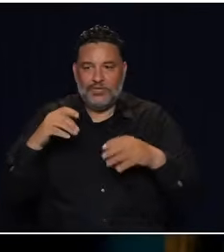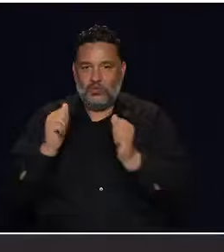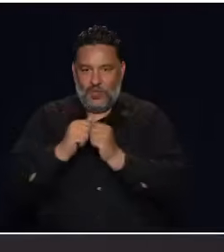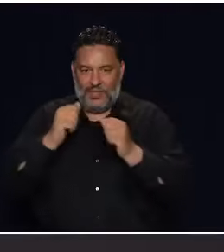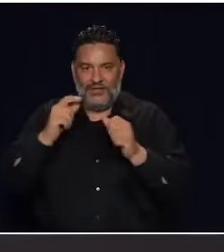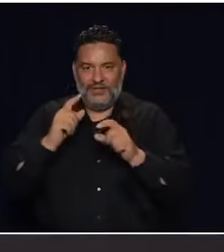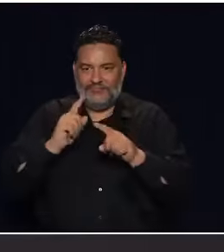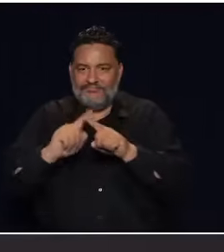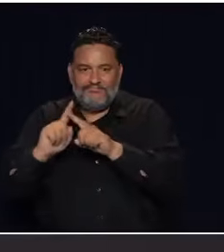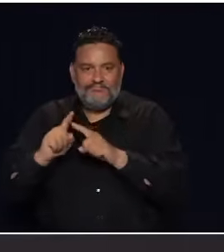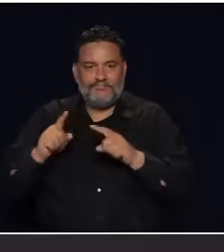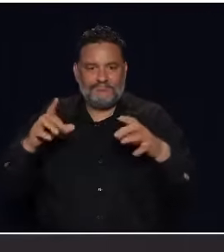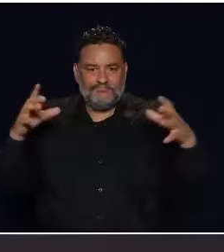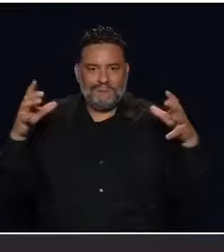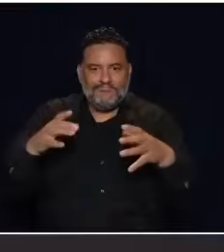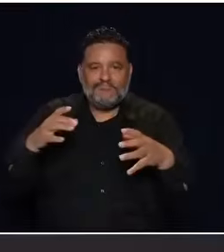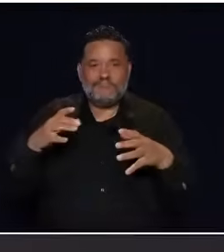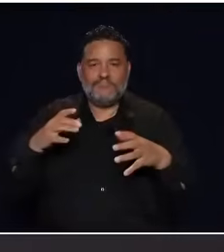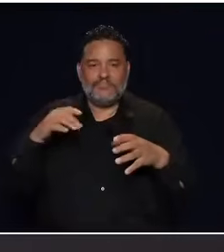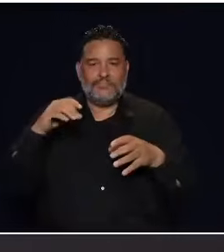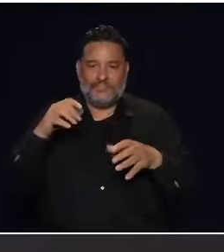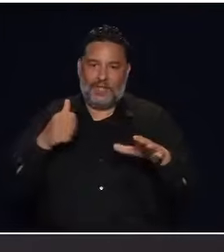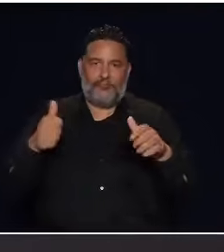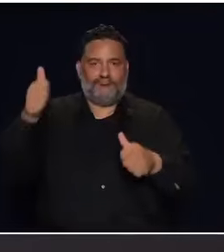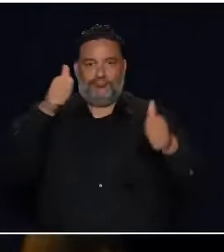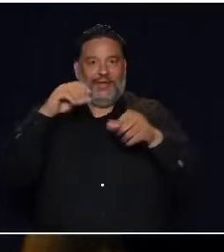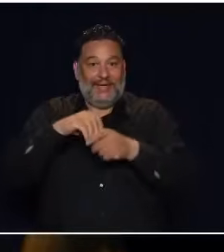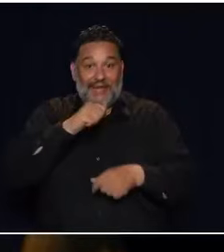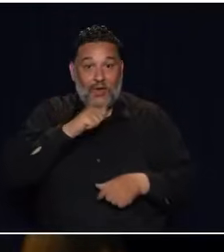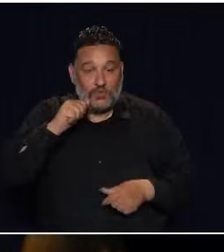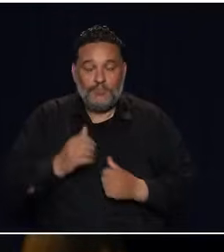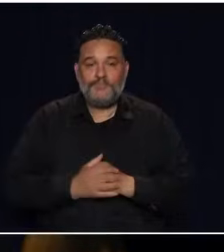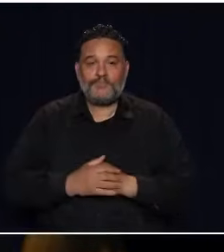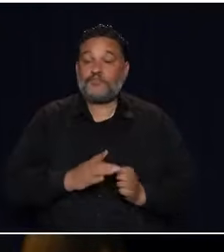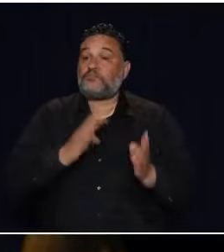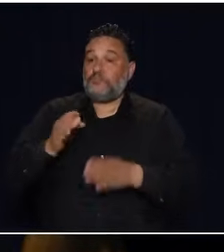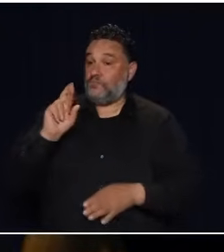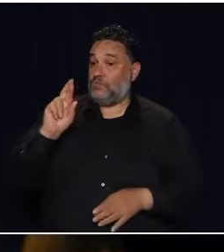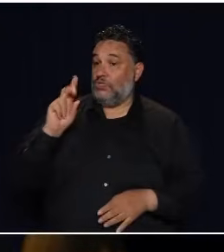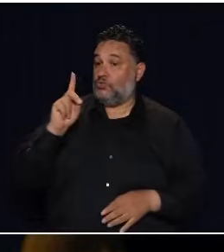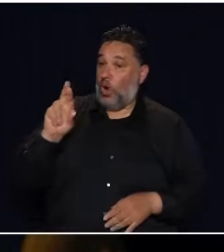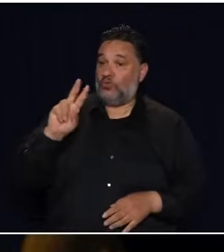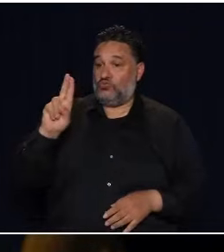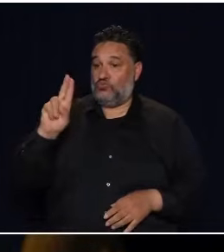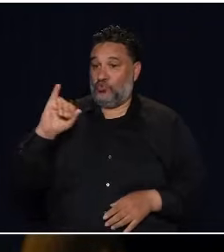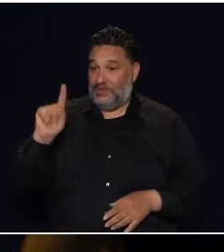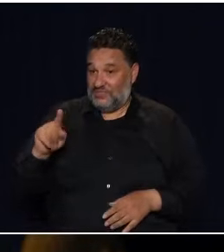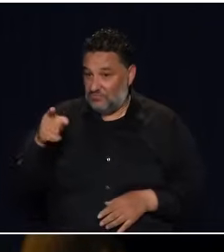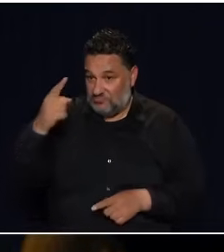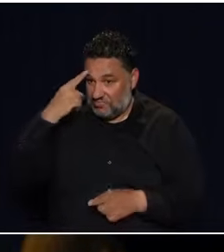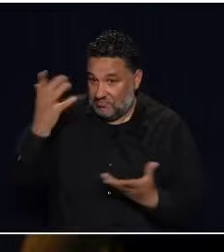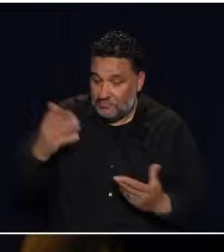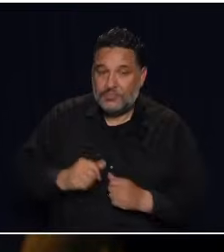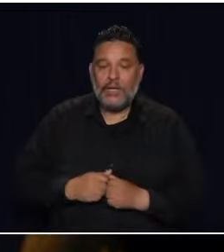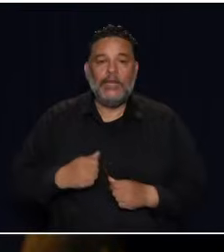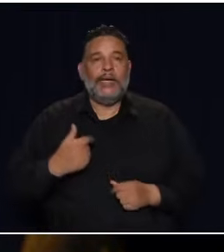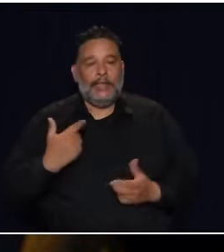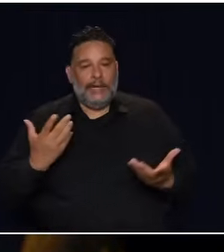PRESENTED TO AN EQUITABLE GROUP OF FOLKS FROM ACROSS THE STATE OF ARIZONA.